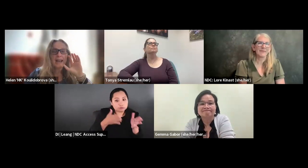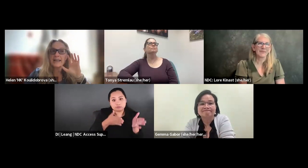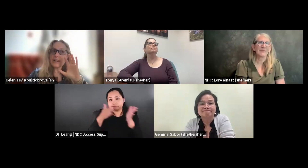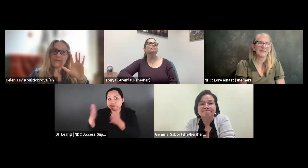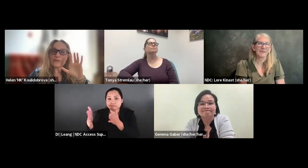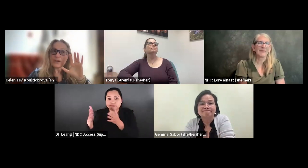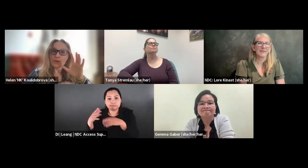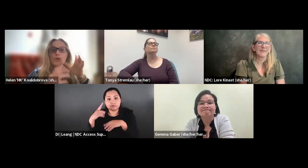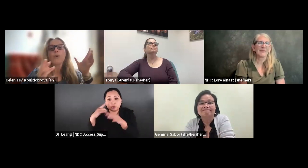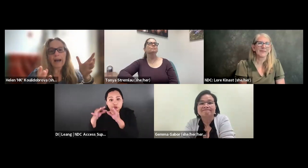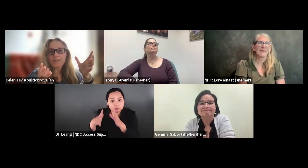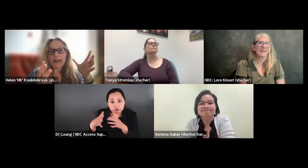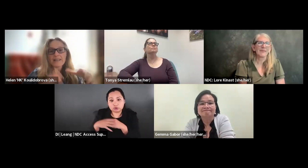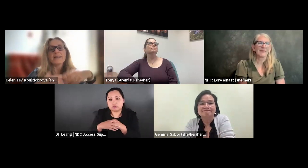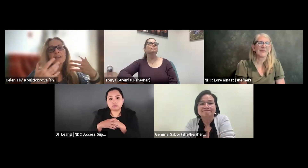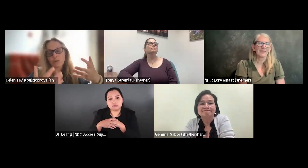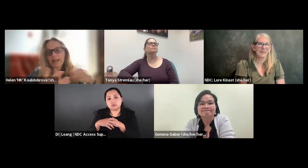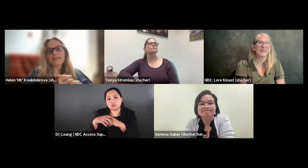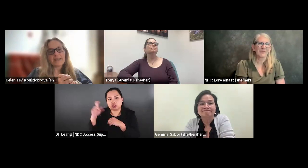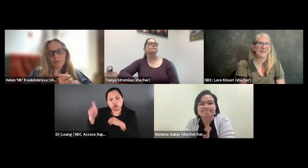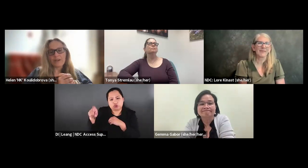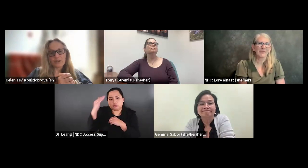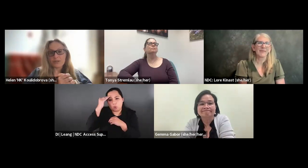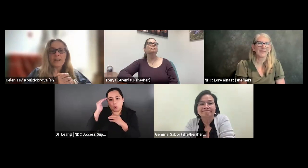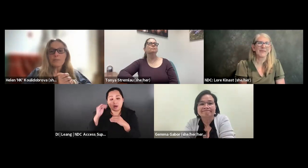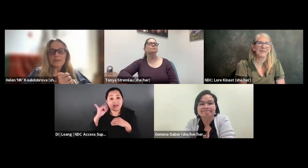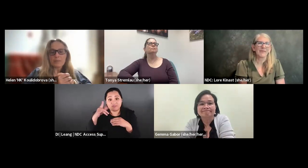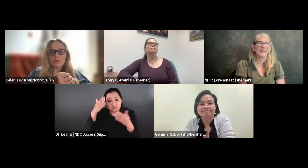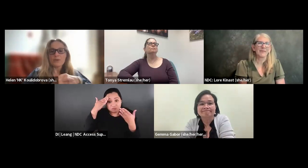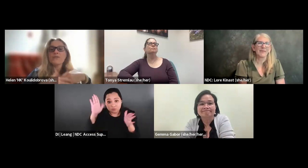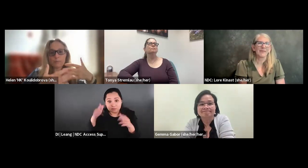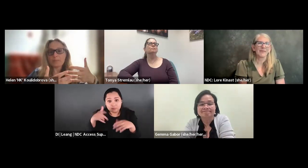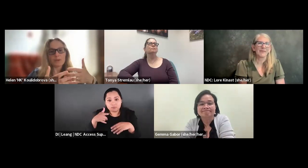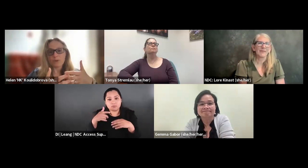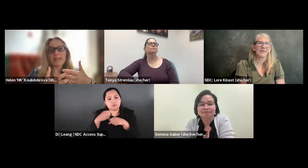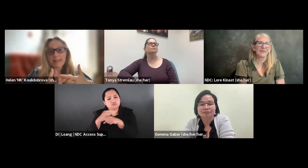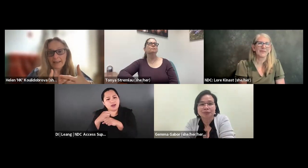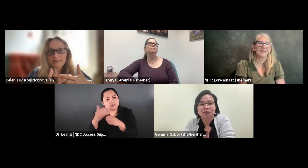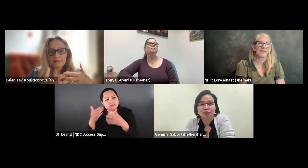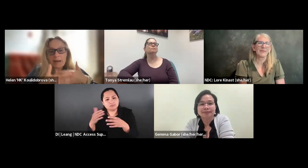And if you don't have that, then create a professional development opportunity for people to attend that.